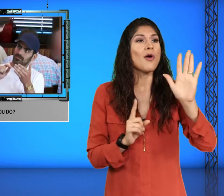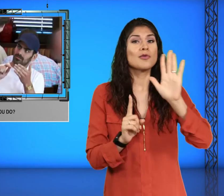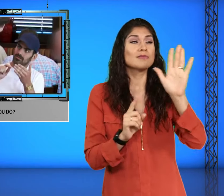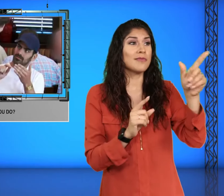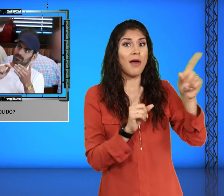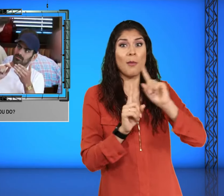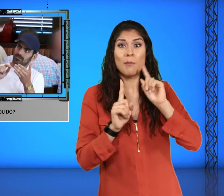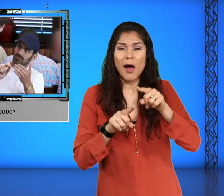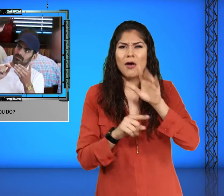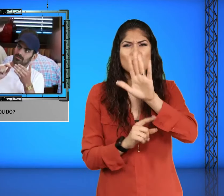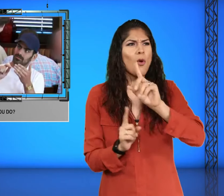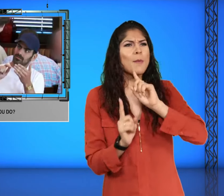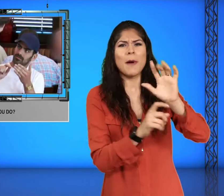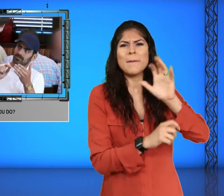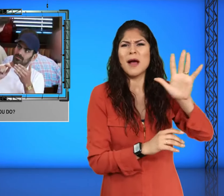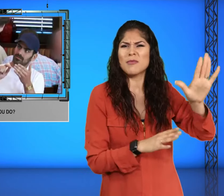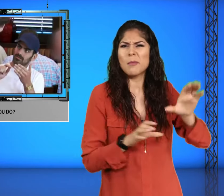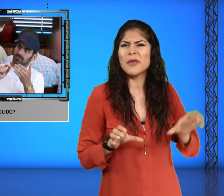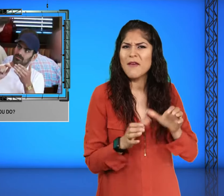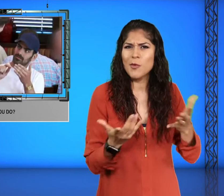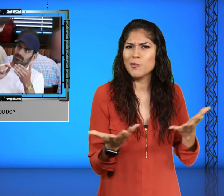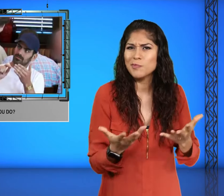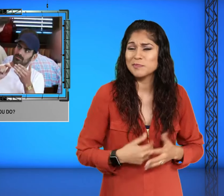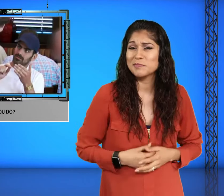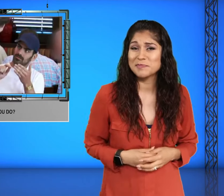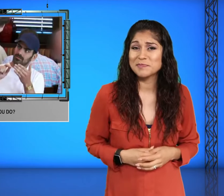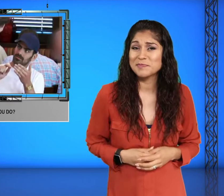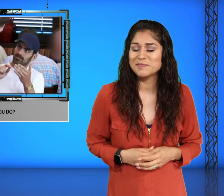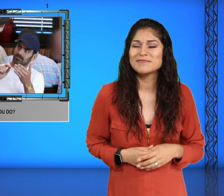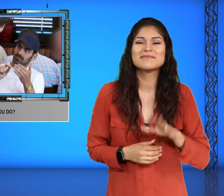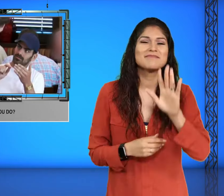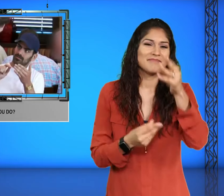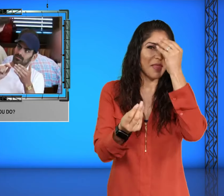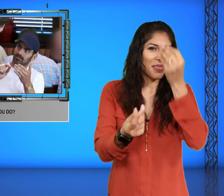And what is your response?